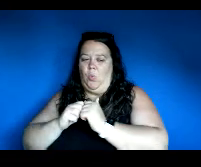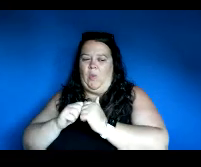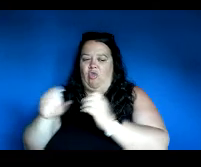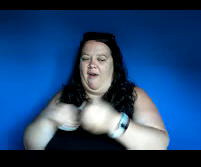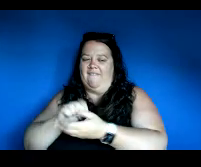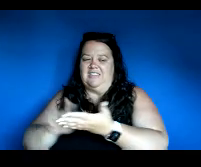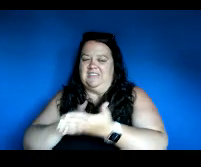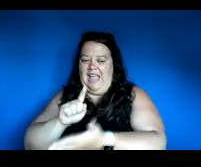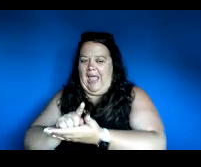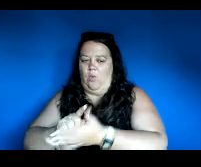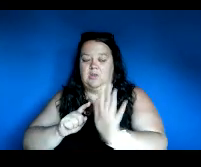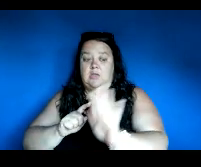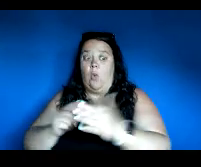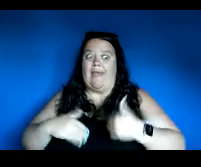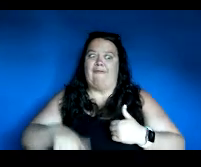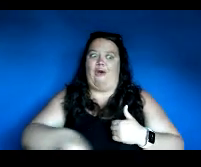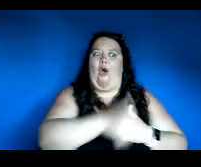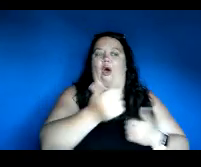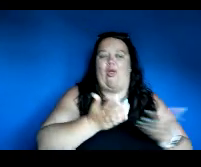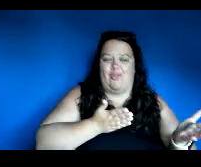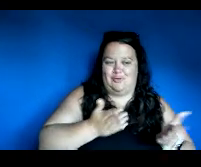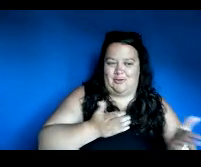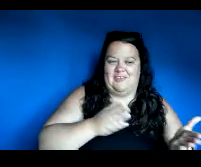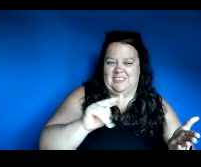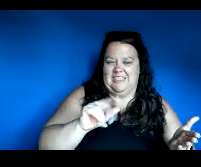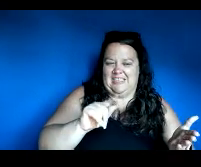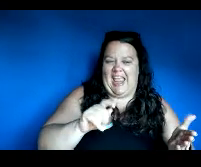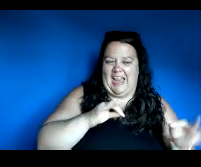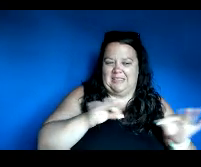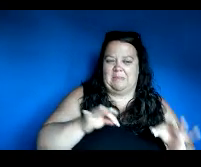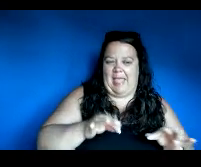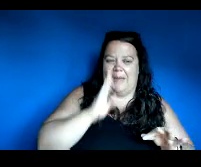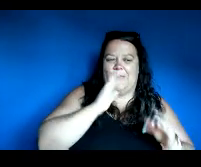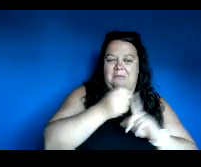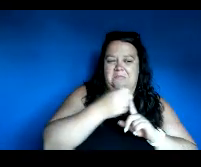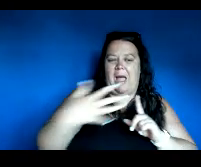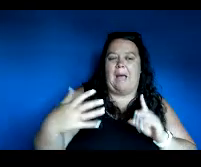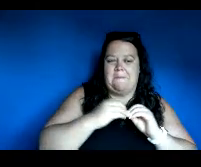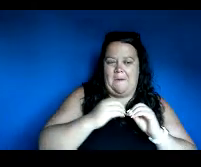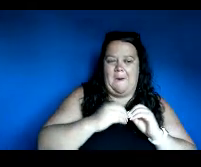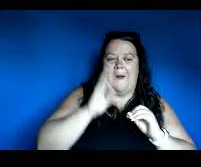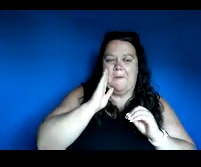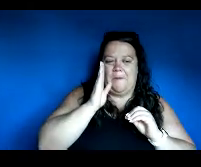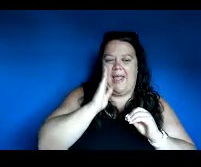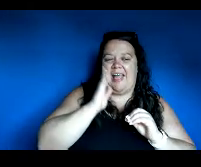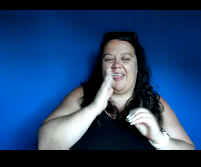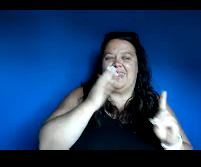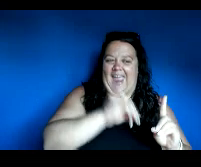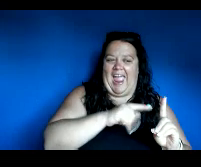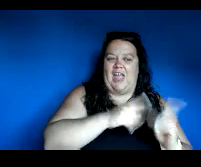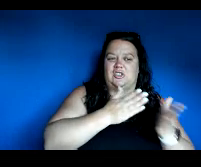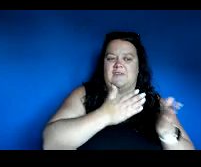We have other services on campus that Nate talked about and we'll talk about more in a little bit that are there for students to support them in that way,